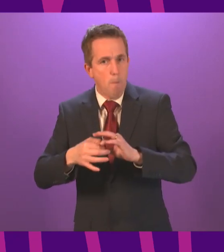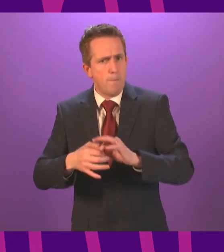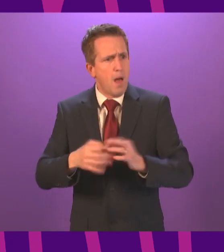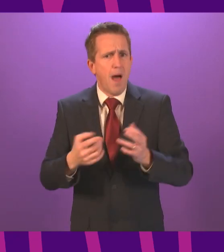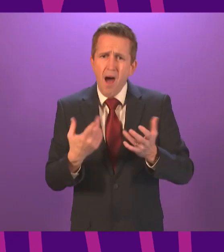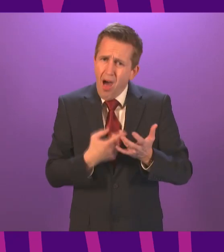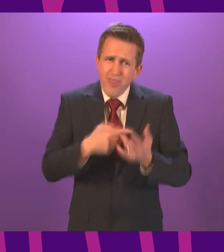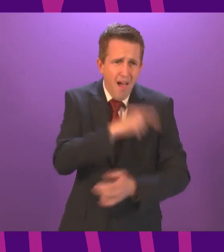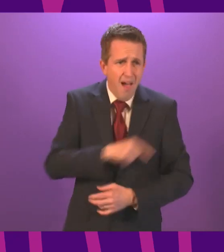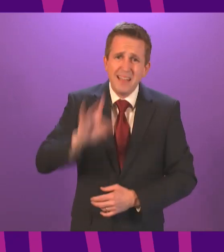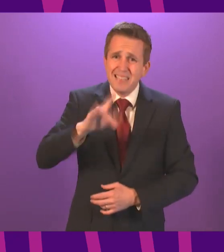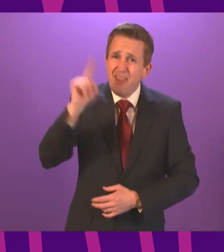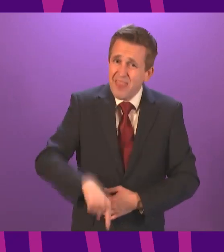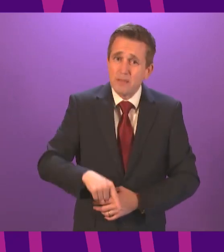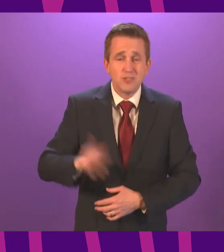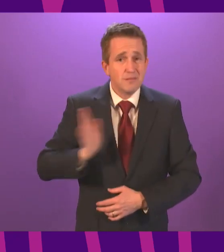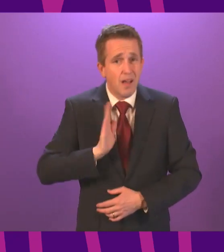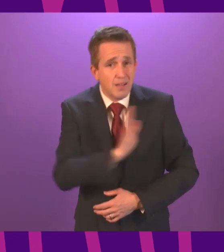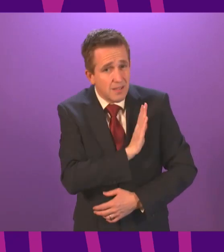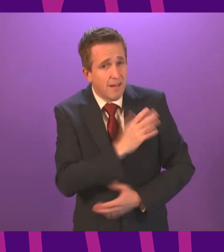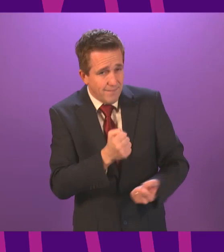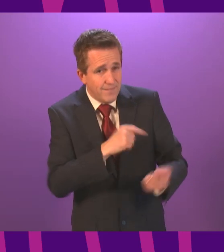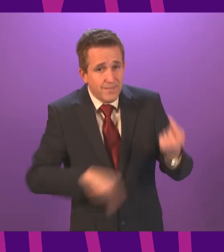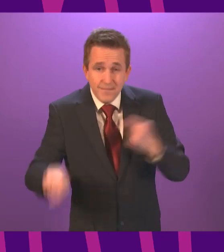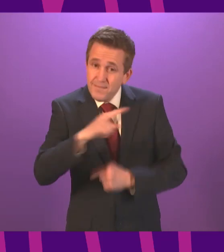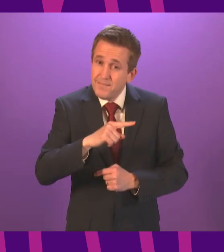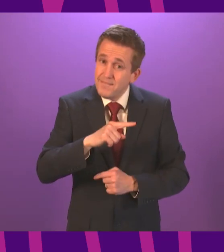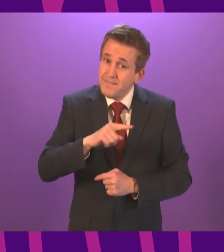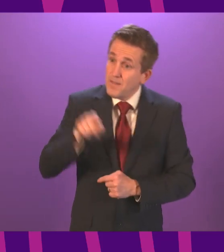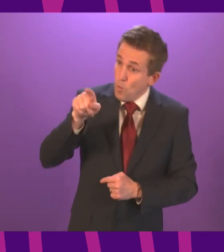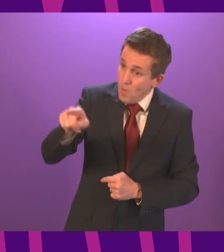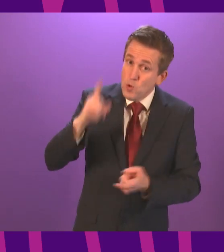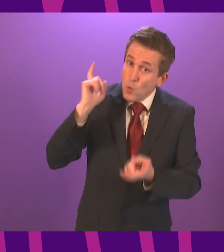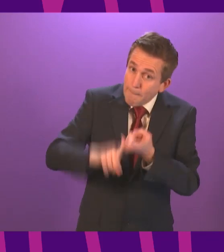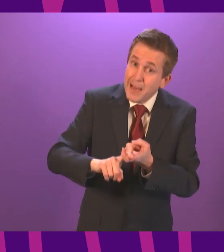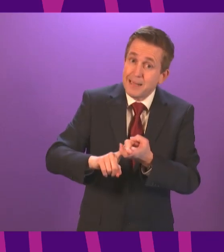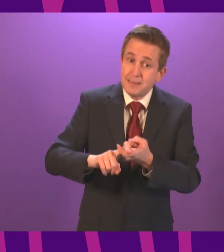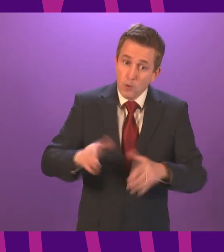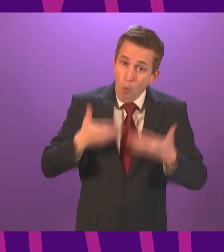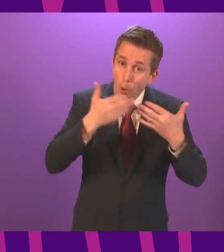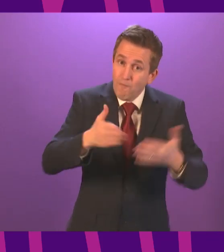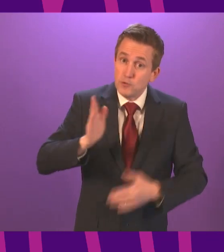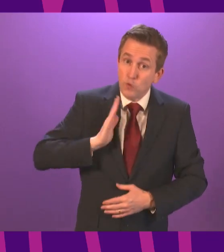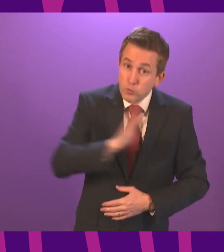military personnel. Will she agree to make the same arrangements for soldiers, sailors